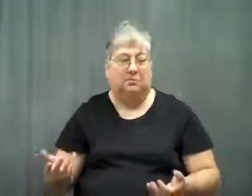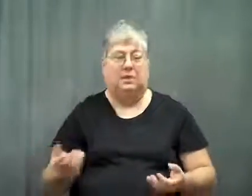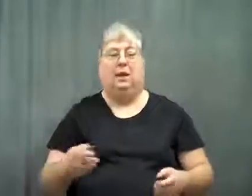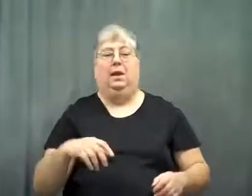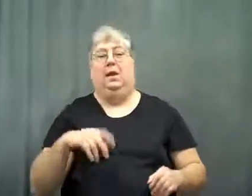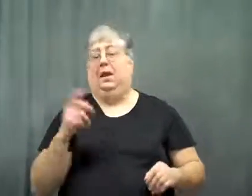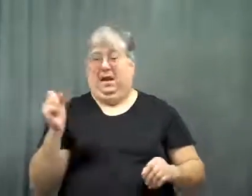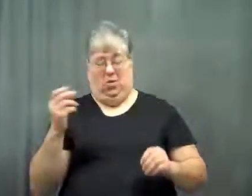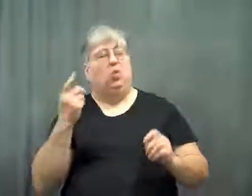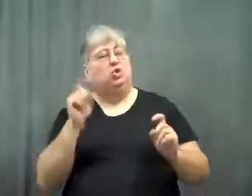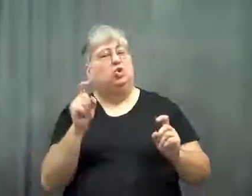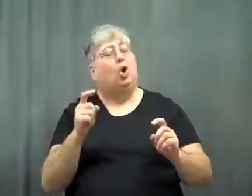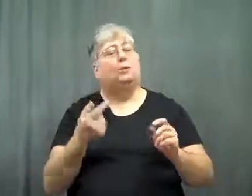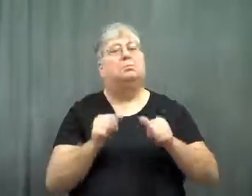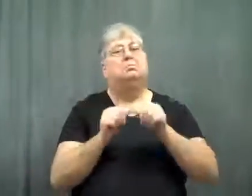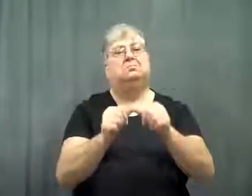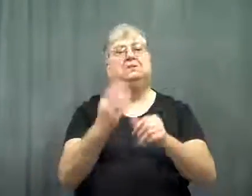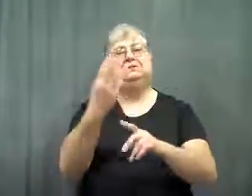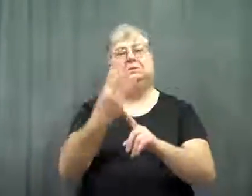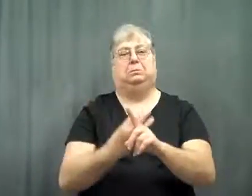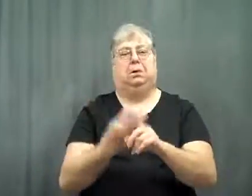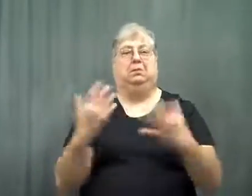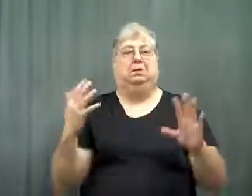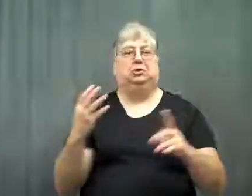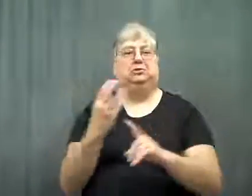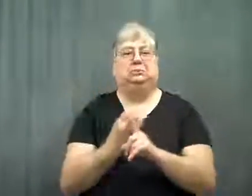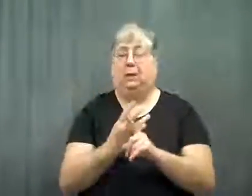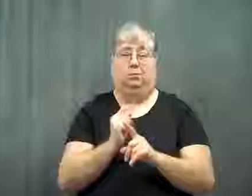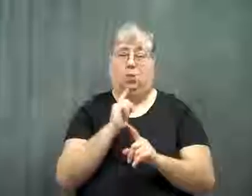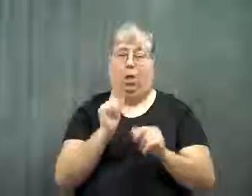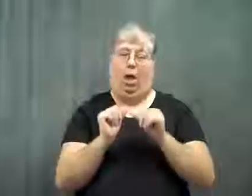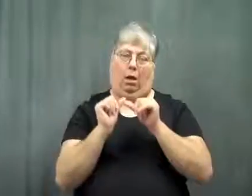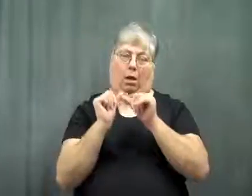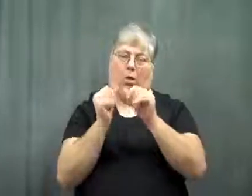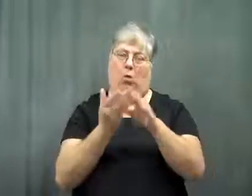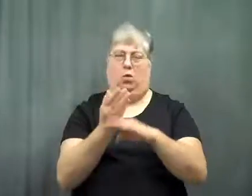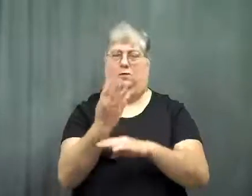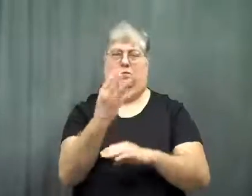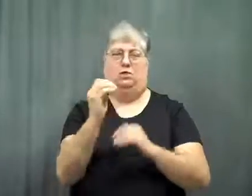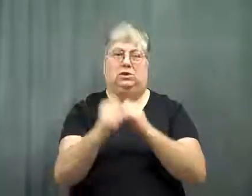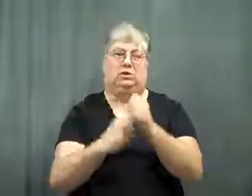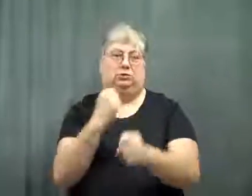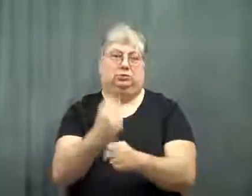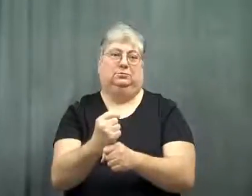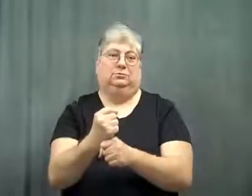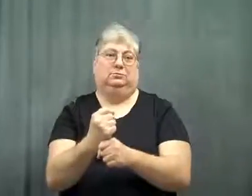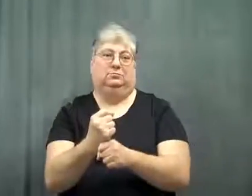The study was only supposed to be for 6 months, but it continued for over 40 years.